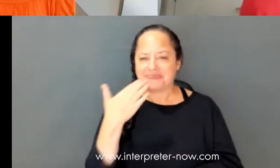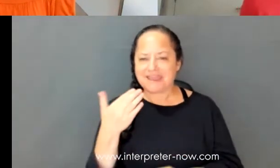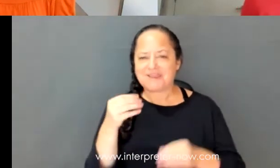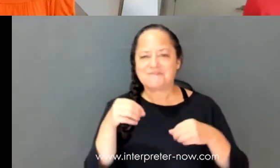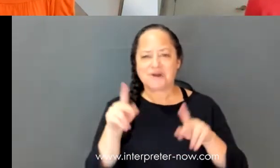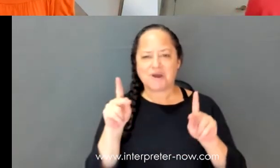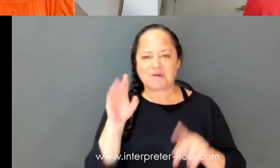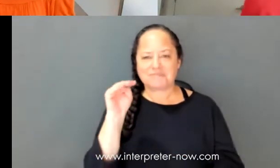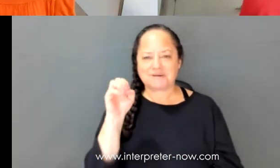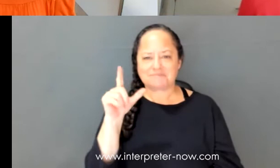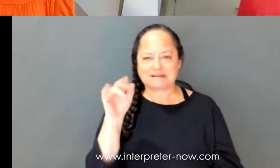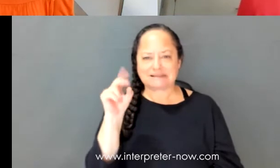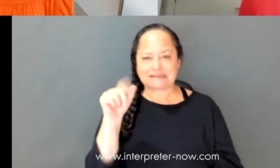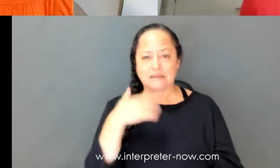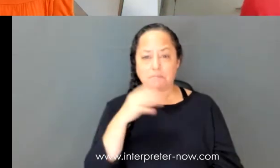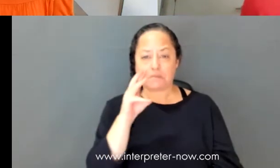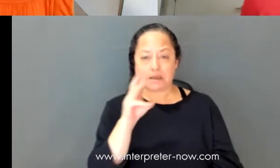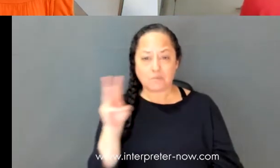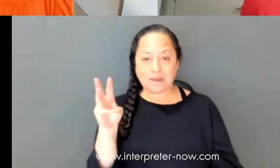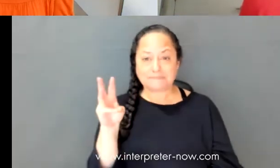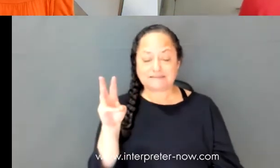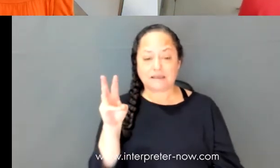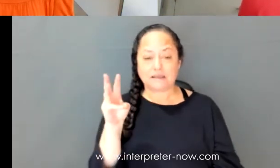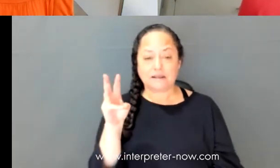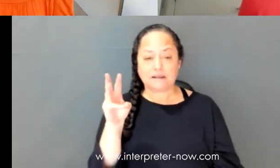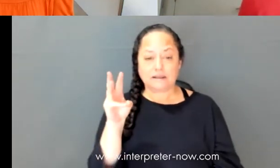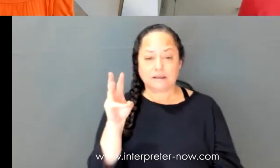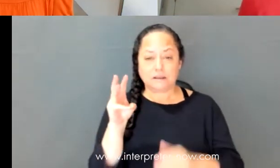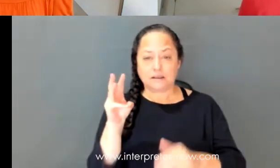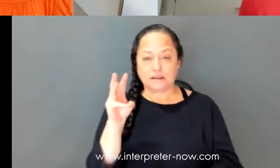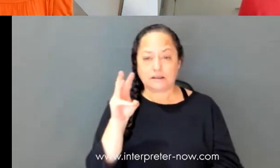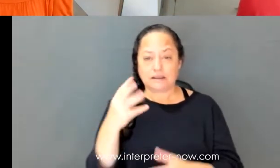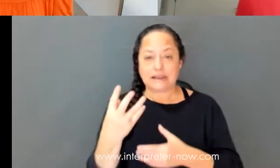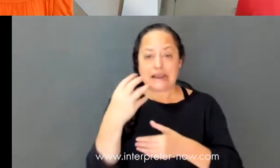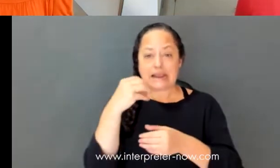But my website is basically InclusionOnPurpose.co.